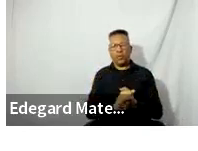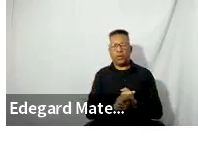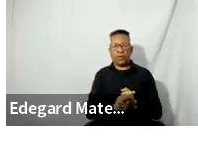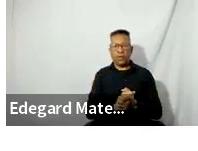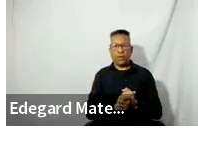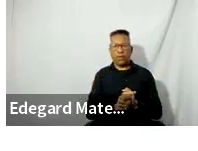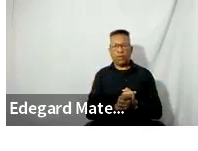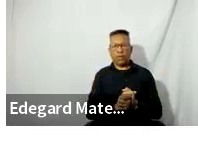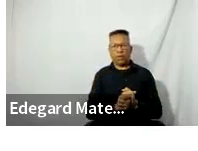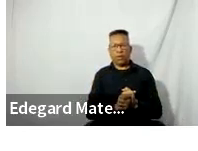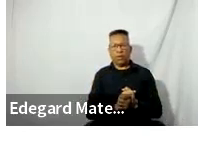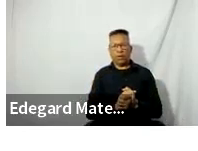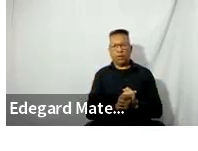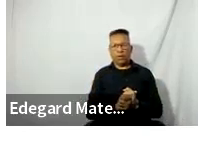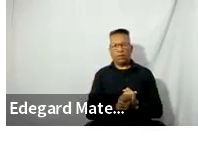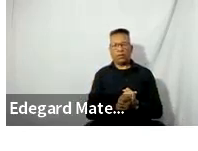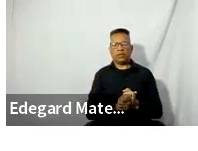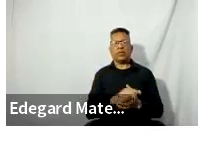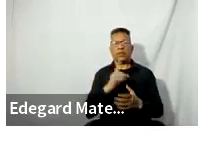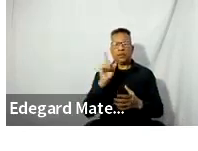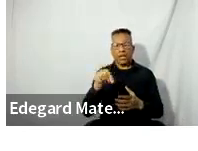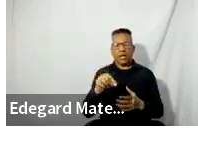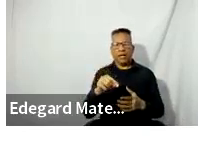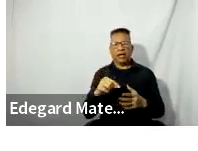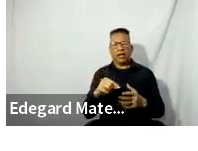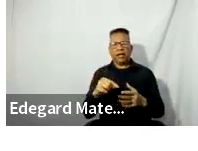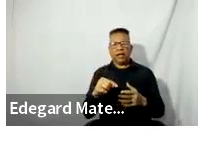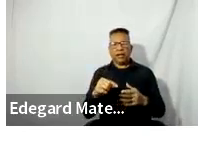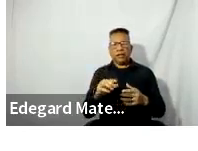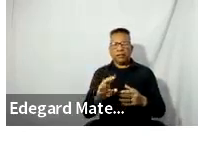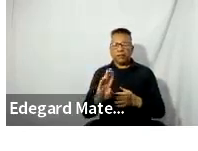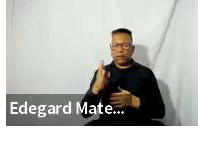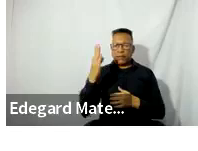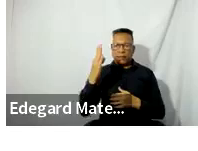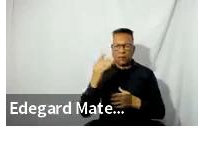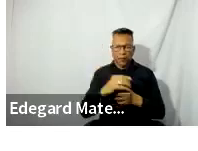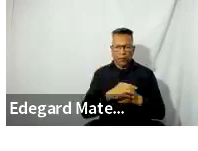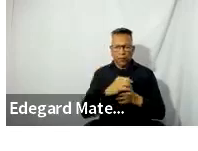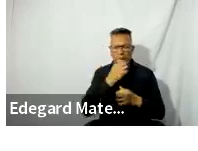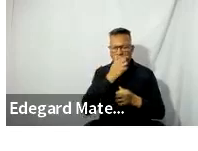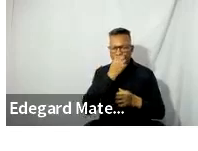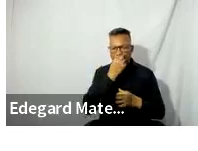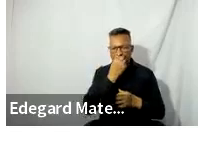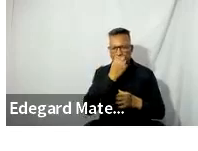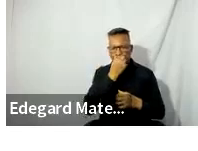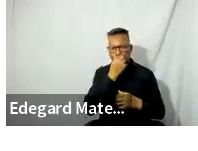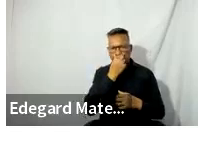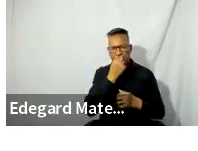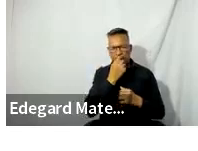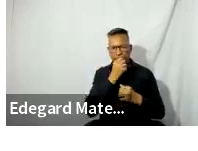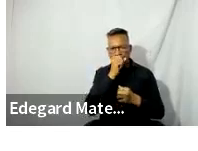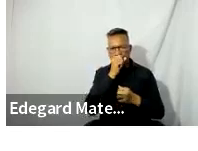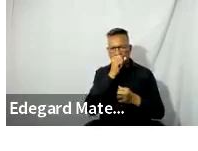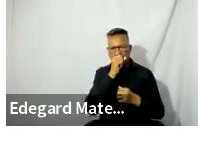which is which is an is an artificial signal l which which is used, created and used